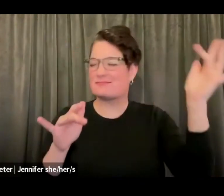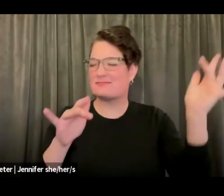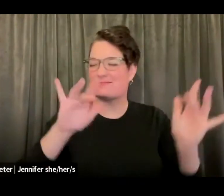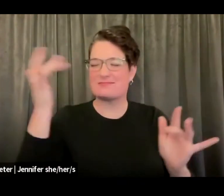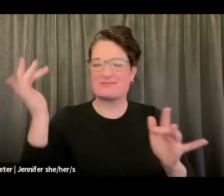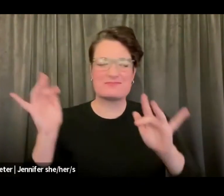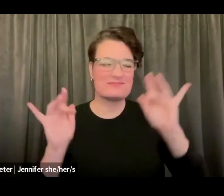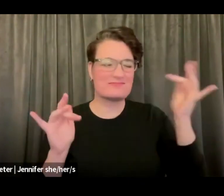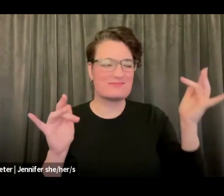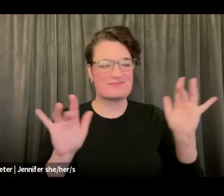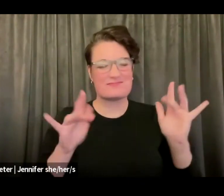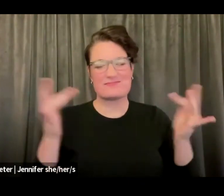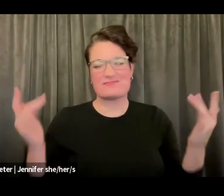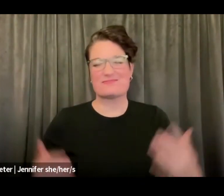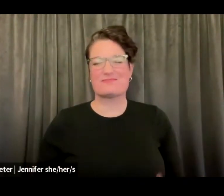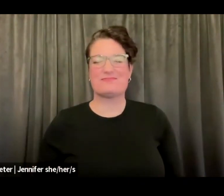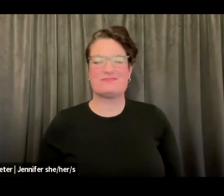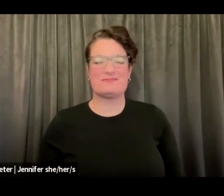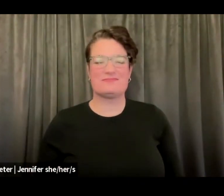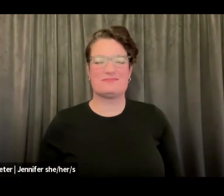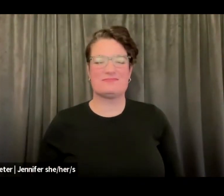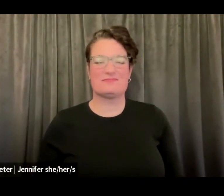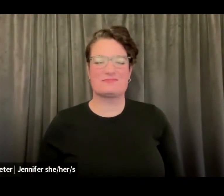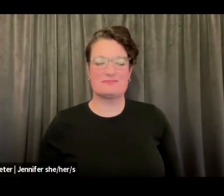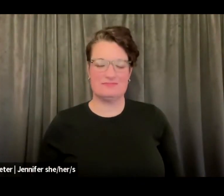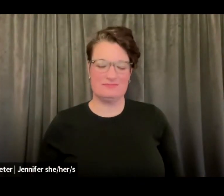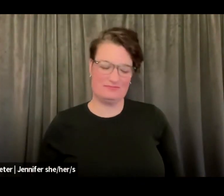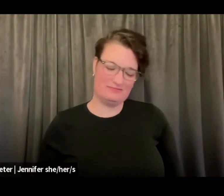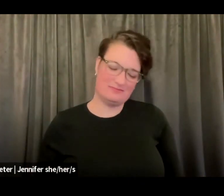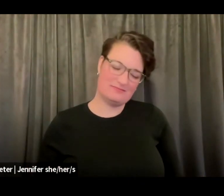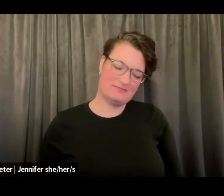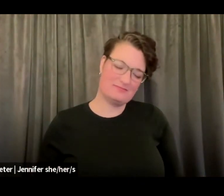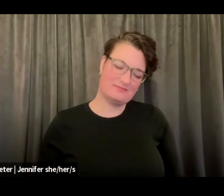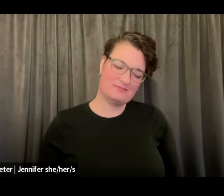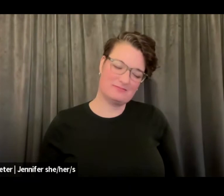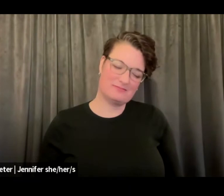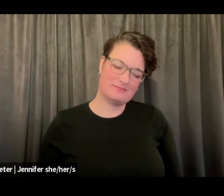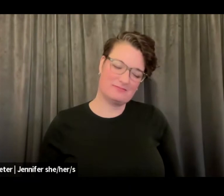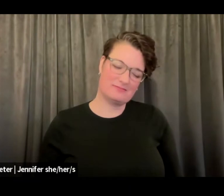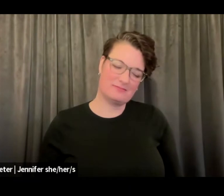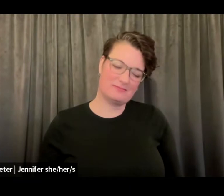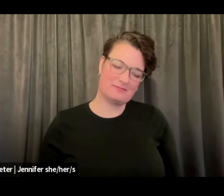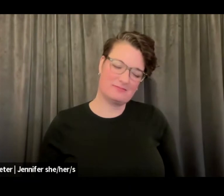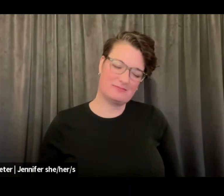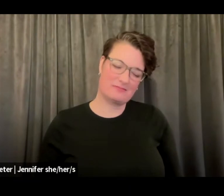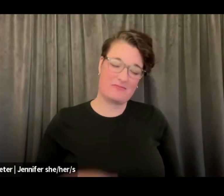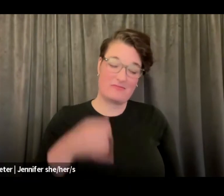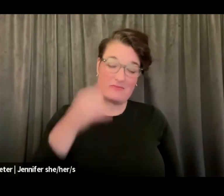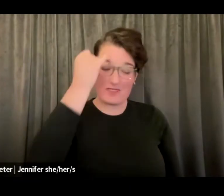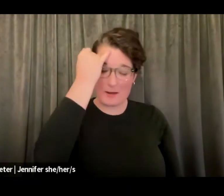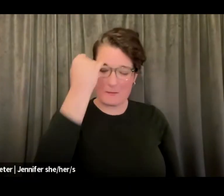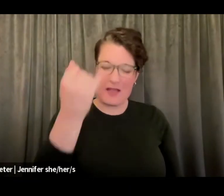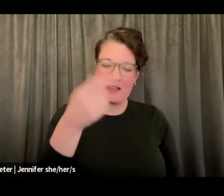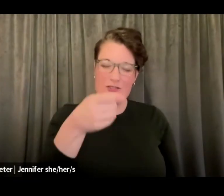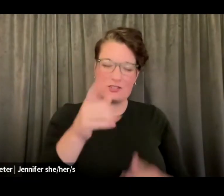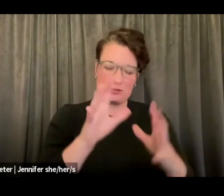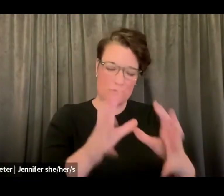Imagine you are holding one of these beautiful fruits.